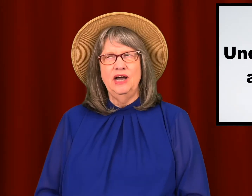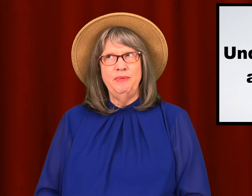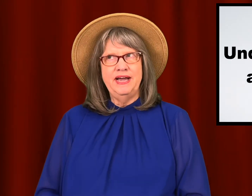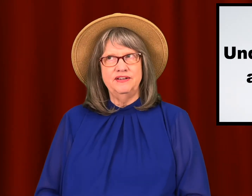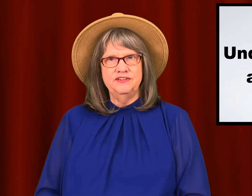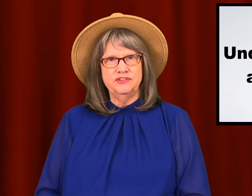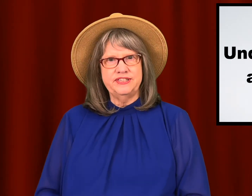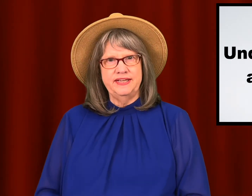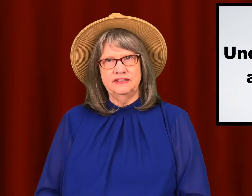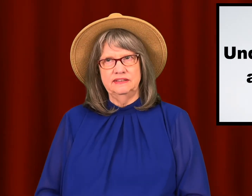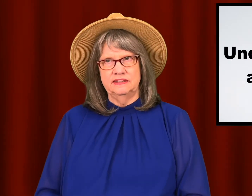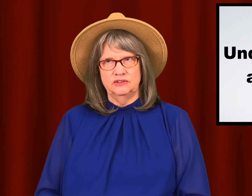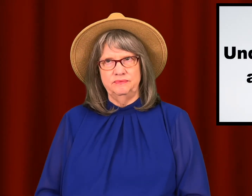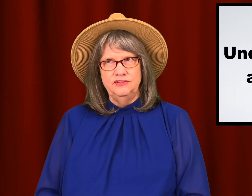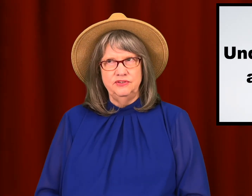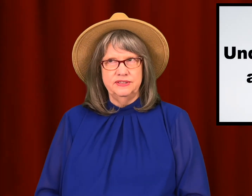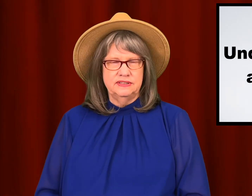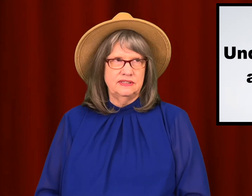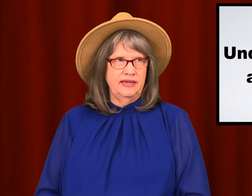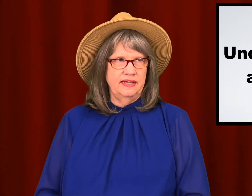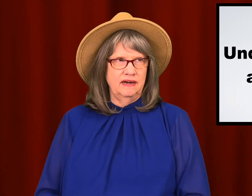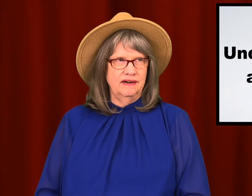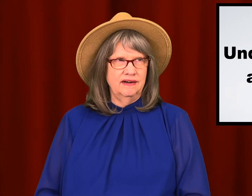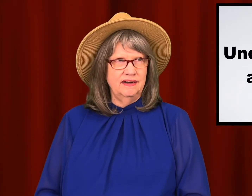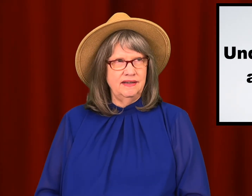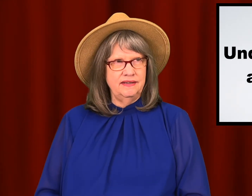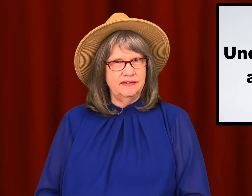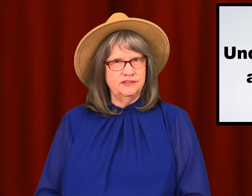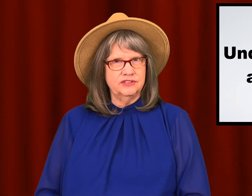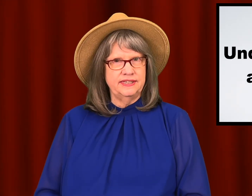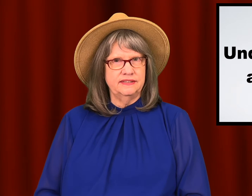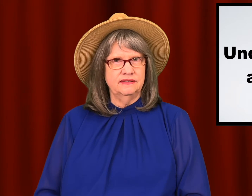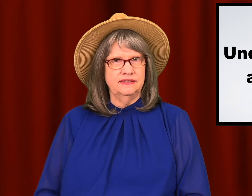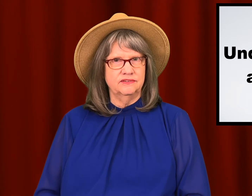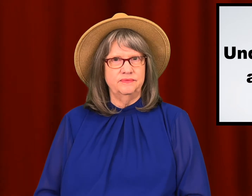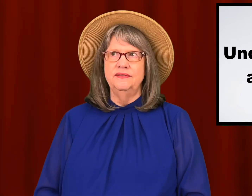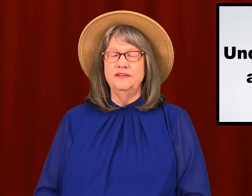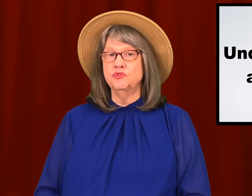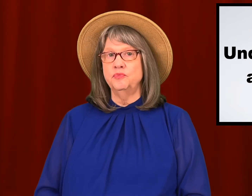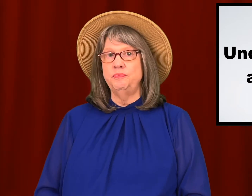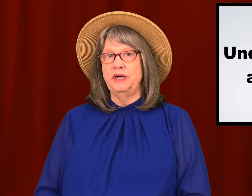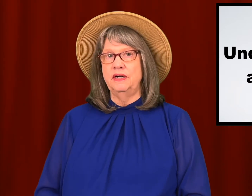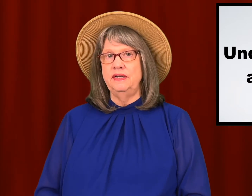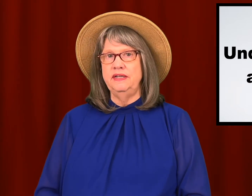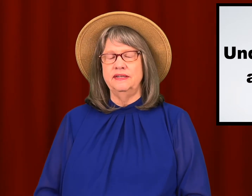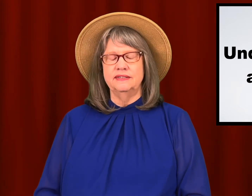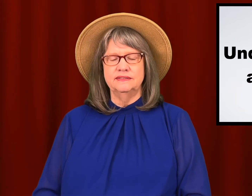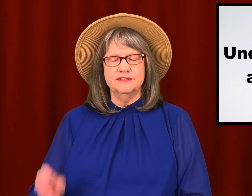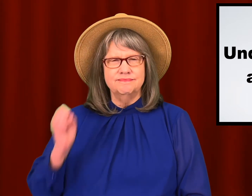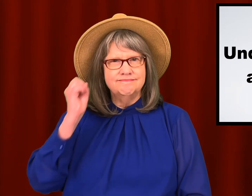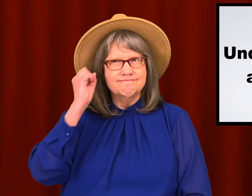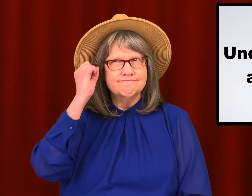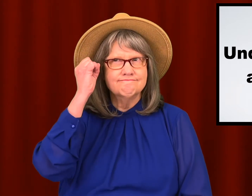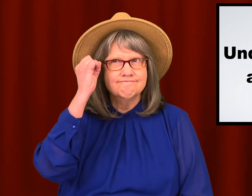How about understand a little? You can say I understand a little. This pun is